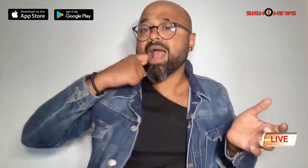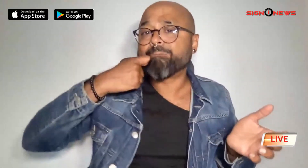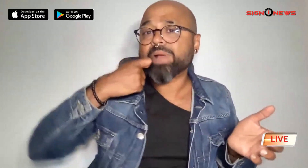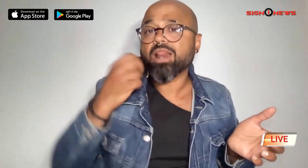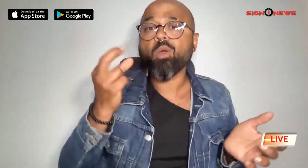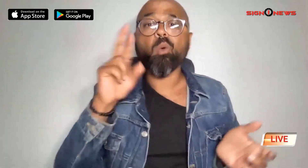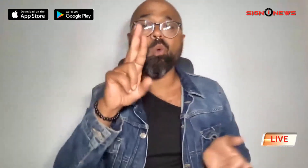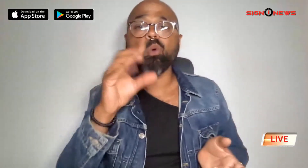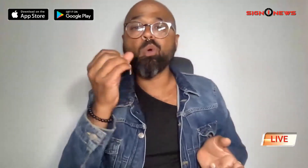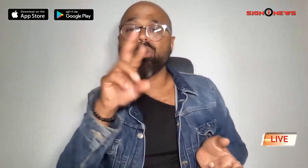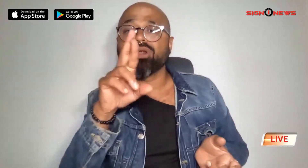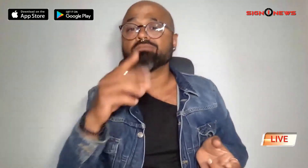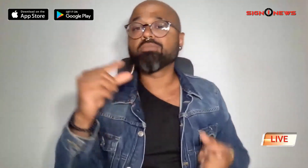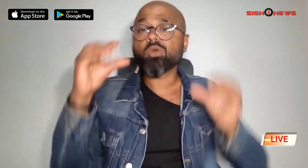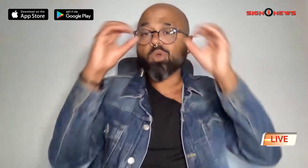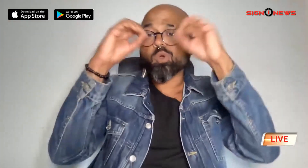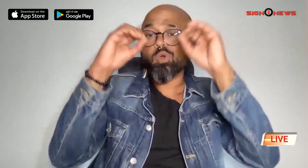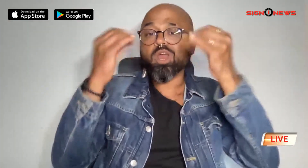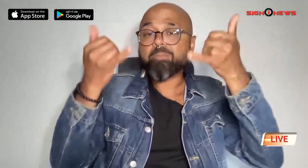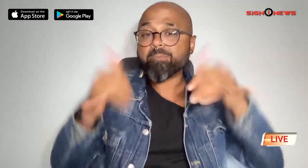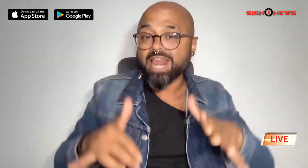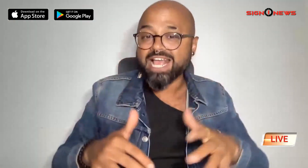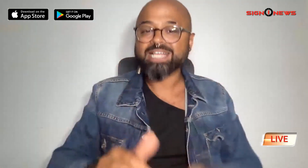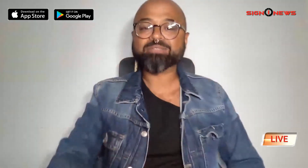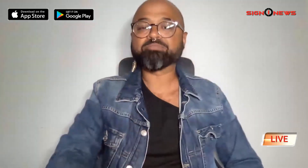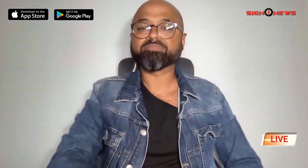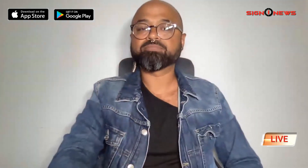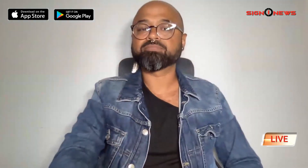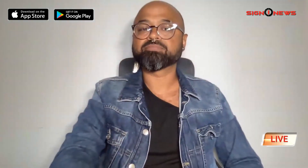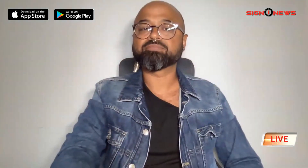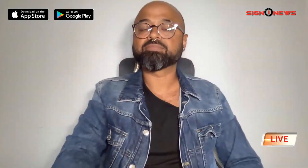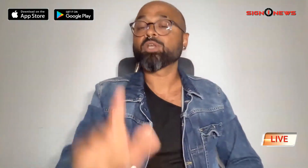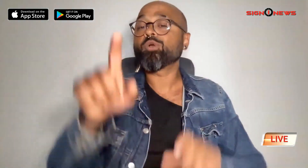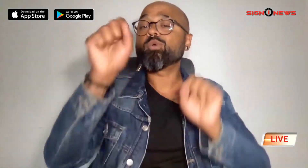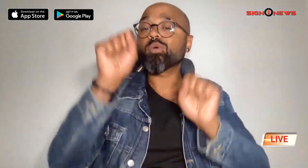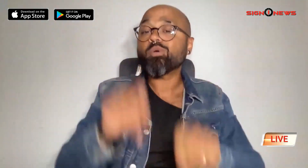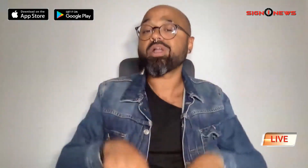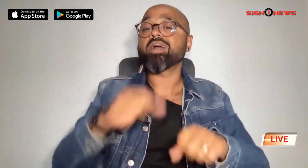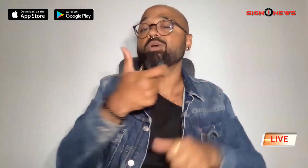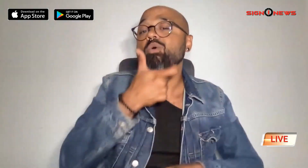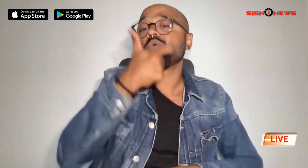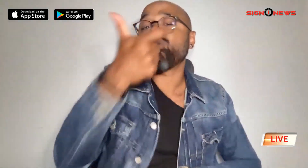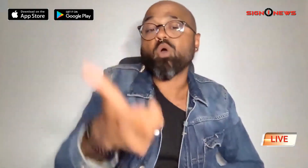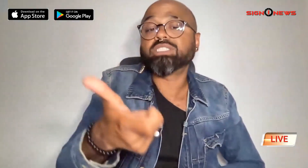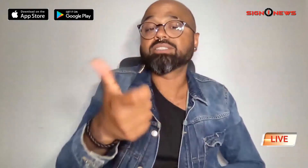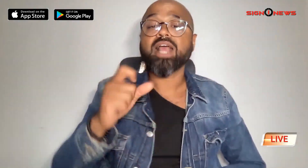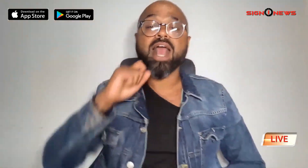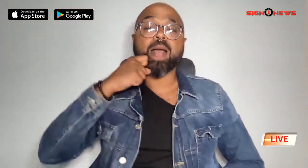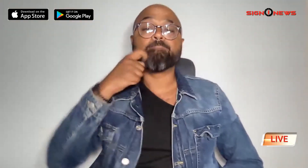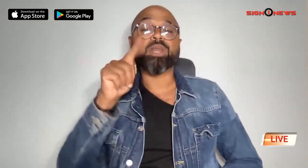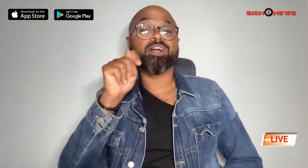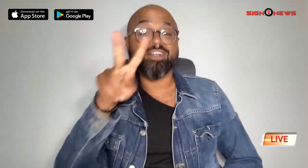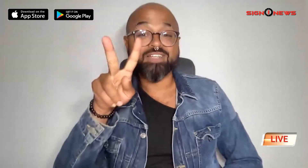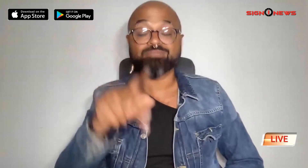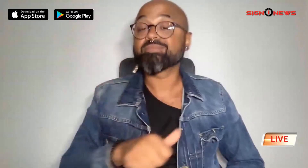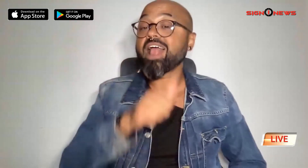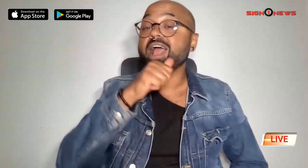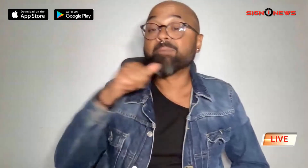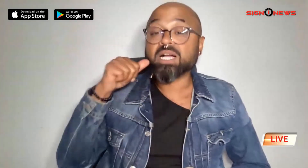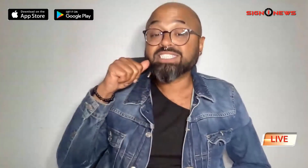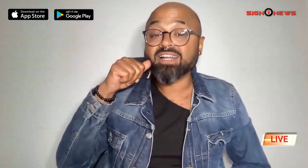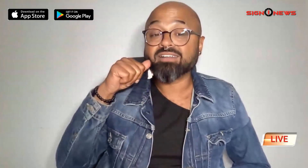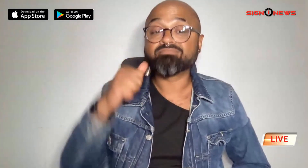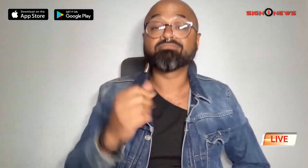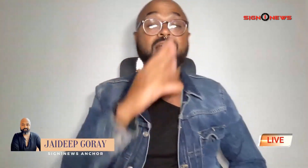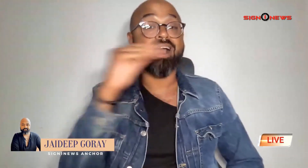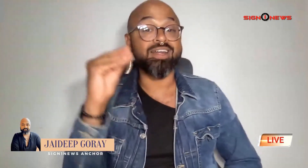or Google play store on your smart phone and you can also watch on Apple TV Amazon and